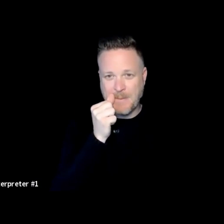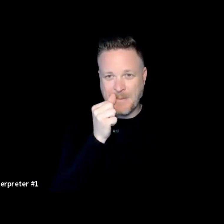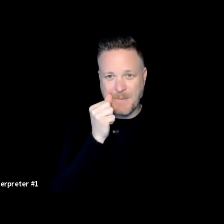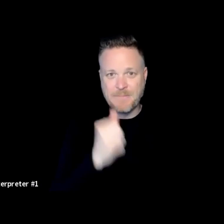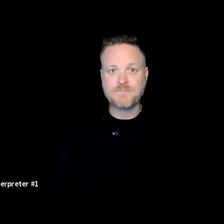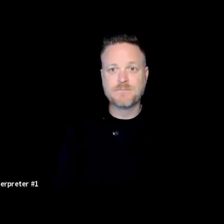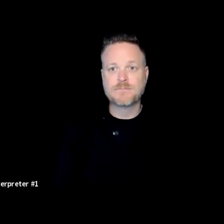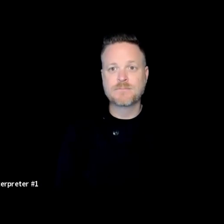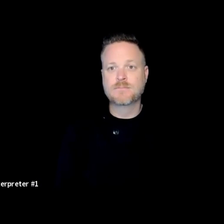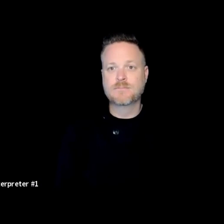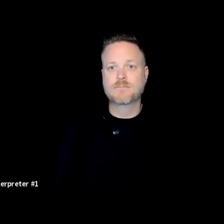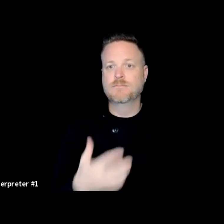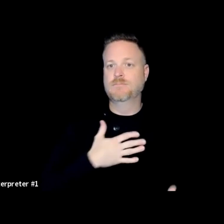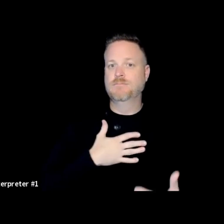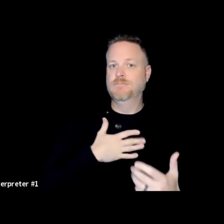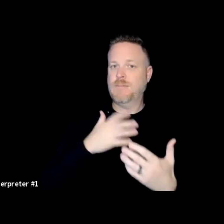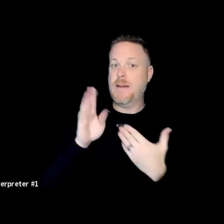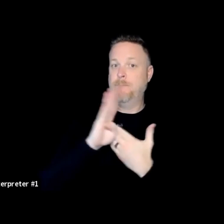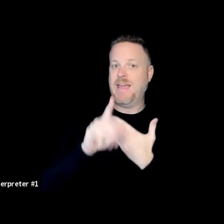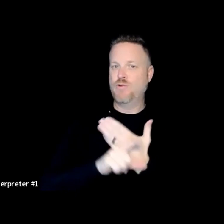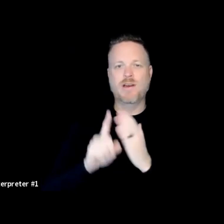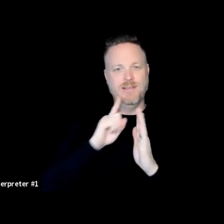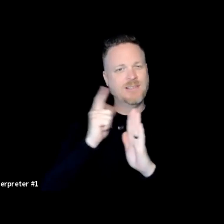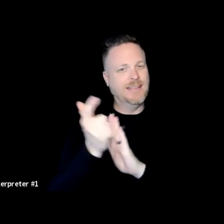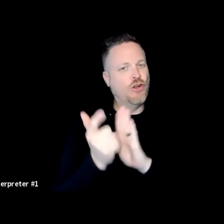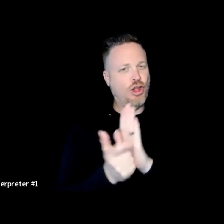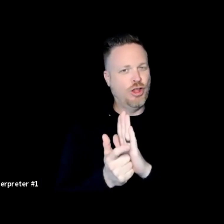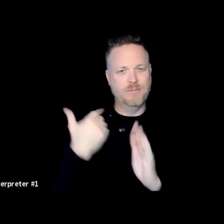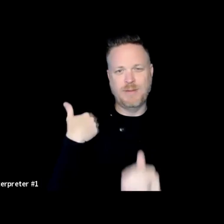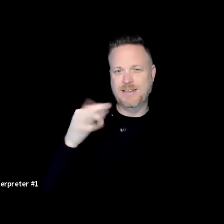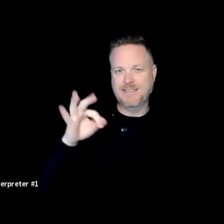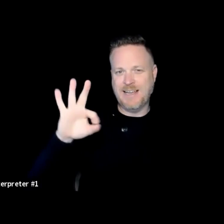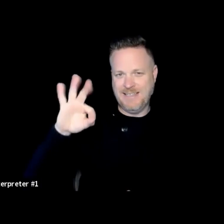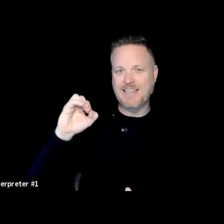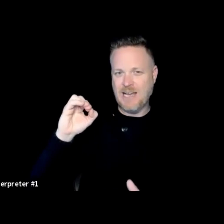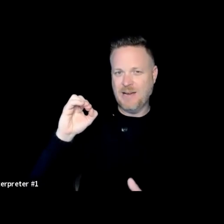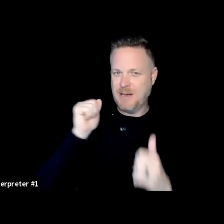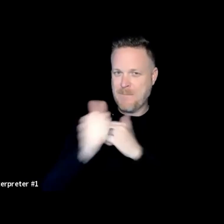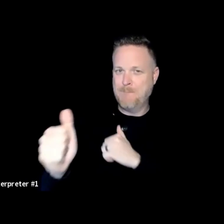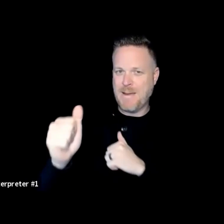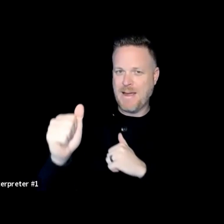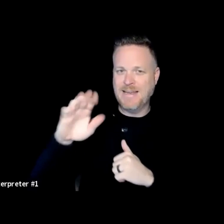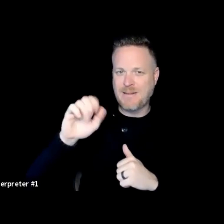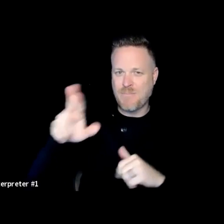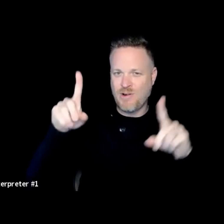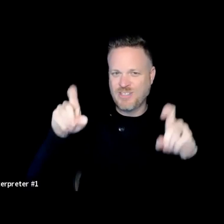I have a legal background. In 1990, I passed the bar in the state of Oregon. I was